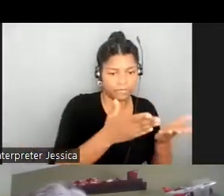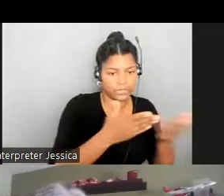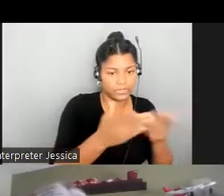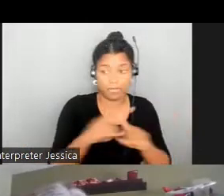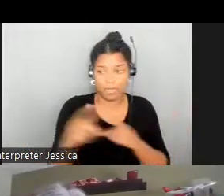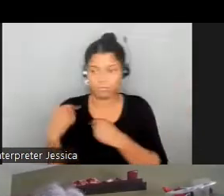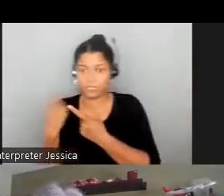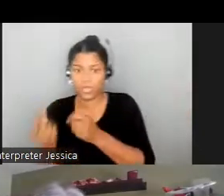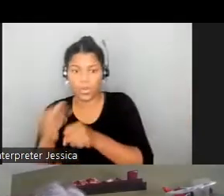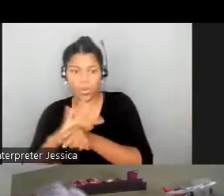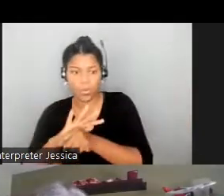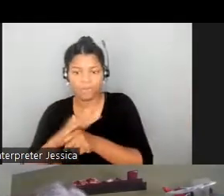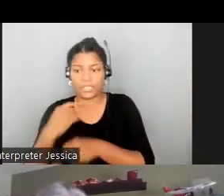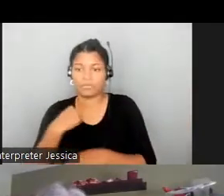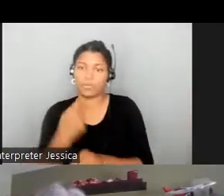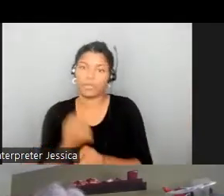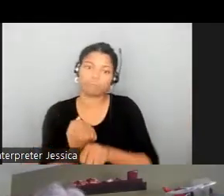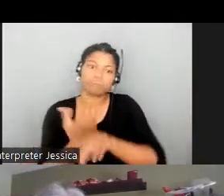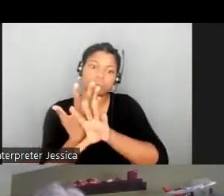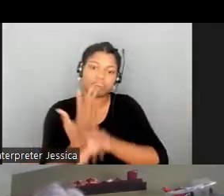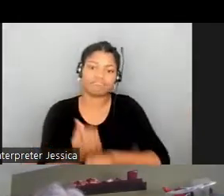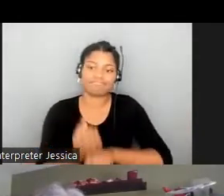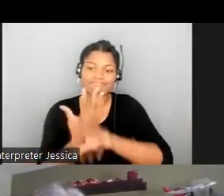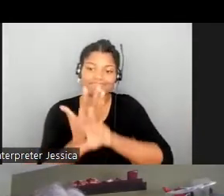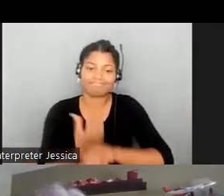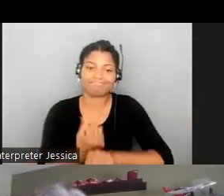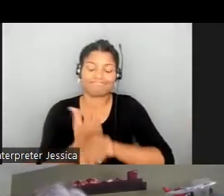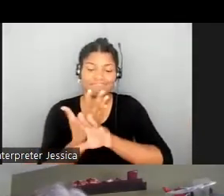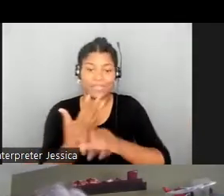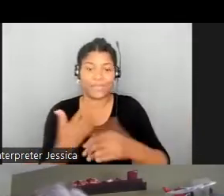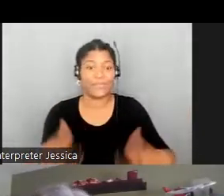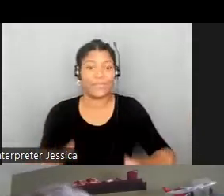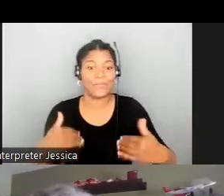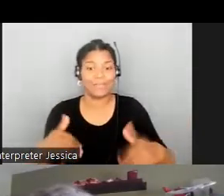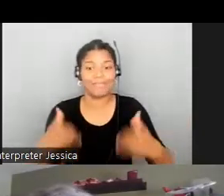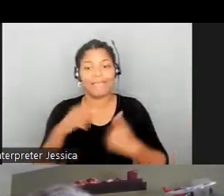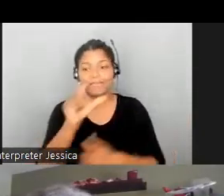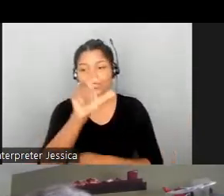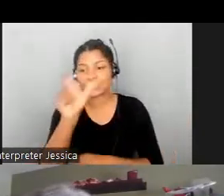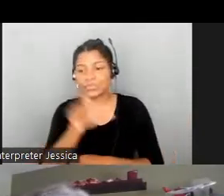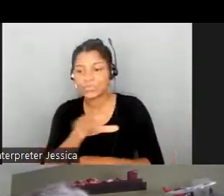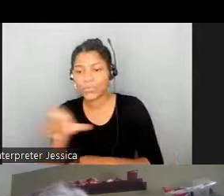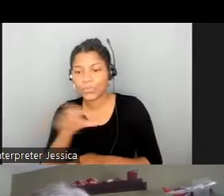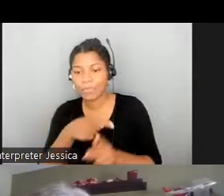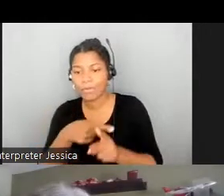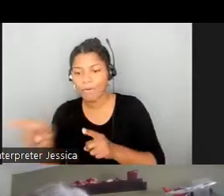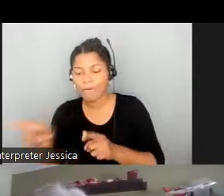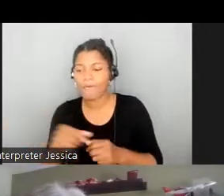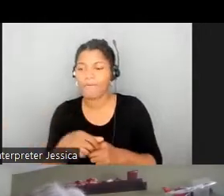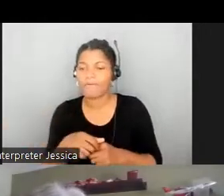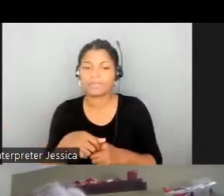We went virtual, and they did Zoom-type calls and other ways, a lot more reassurance on